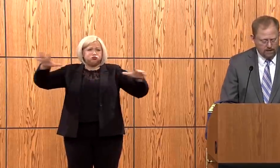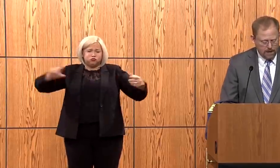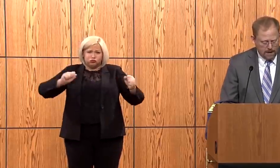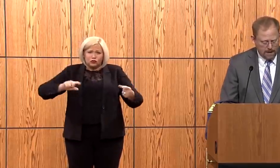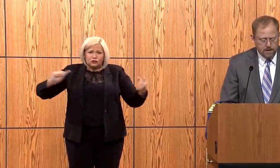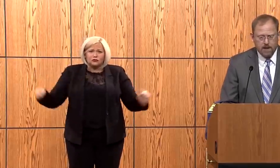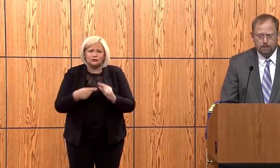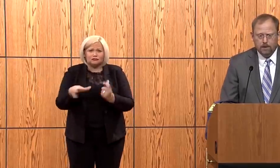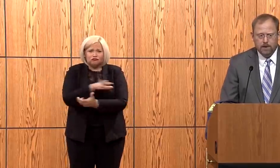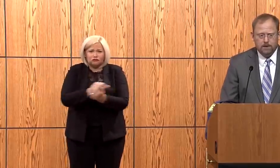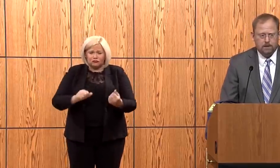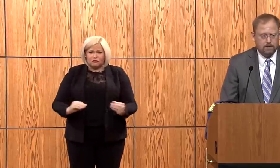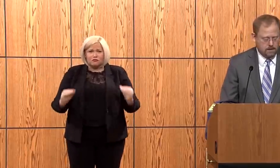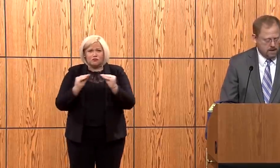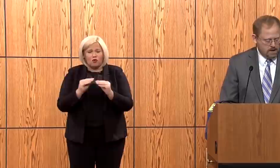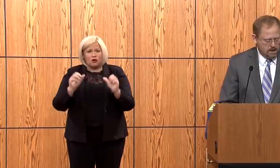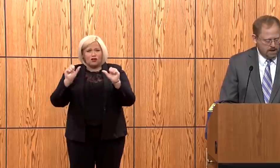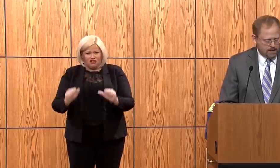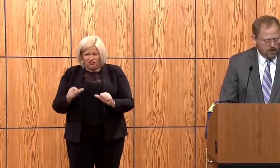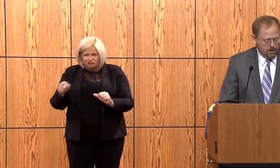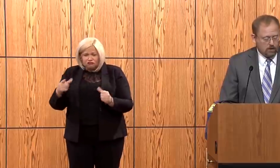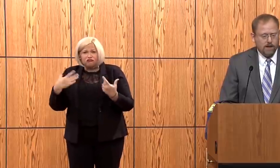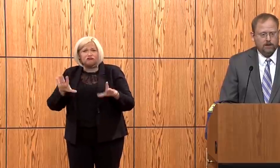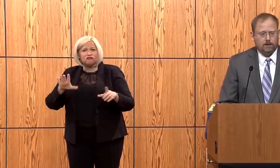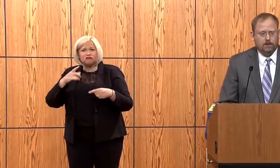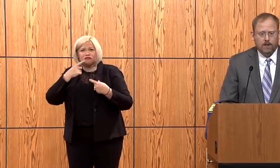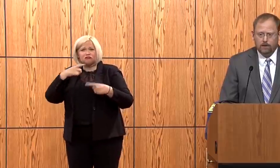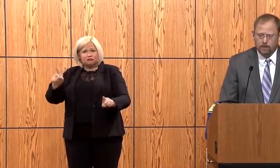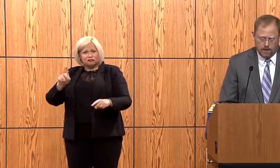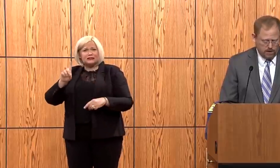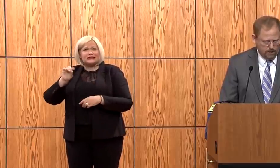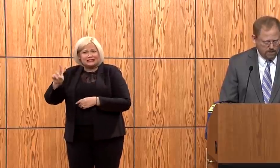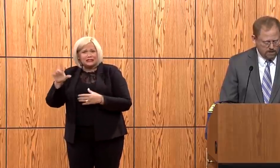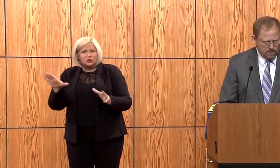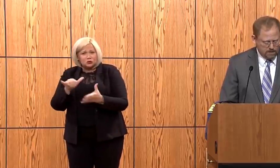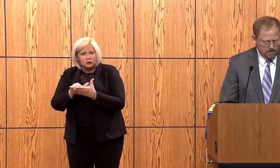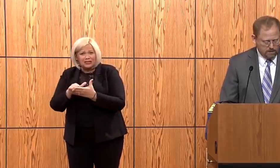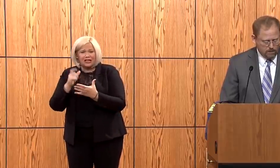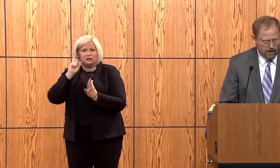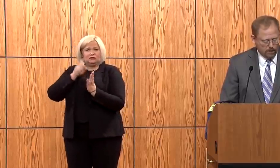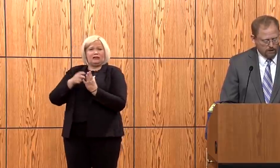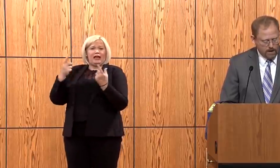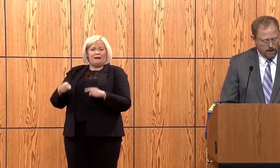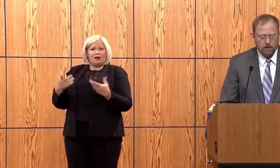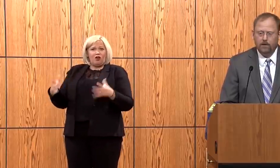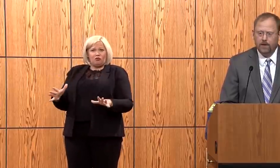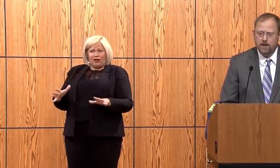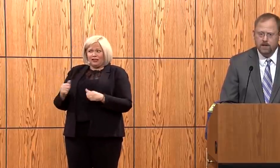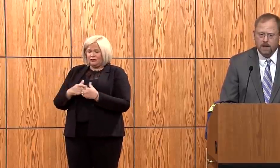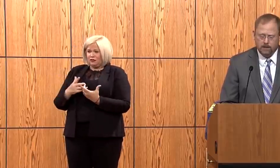DEVICE WRAPPED WITH SHRAPNEL TO TEST ITS ANTI-PERSONNEL TEST ITS ANTI-PERSONNEL CAPABILITIES. CAPABILITIES. THE FBI AND STATE POLICE